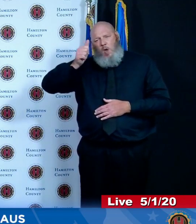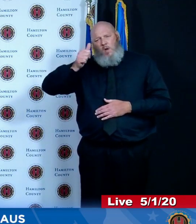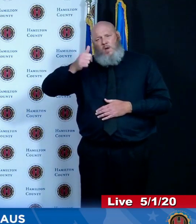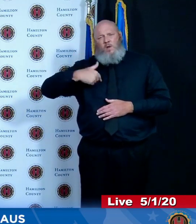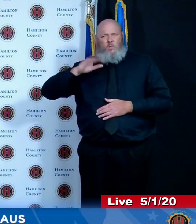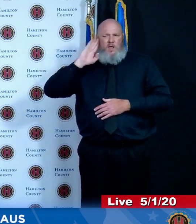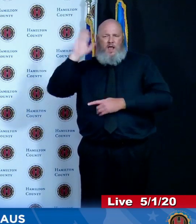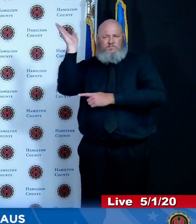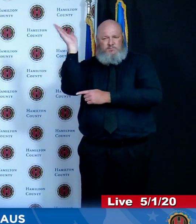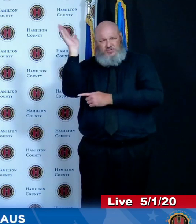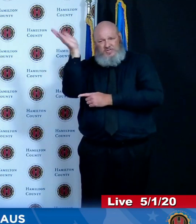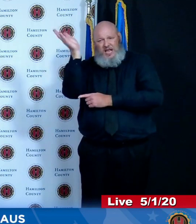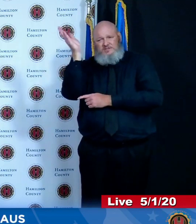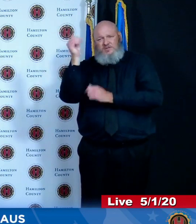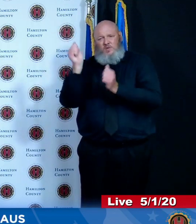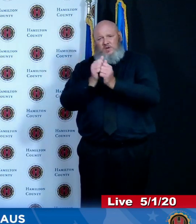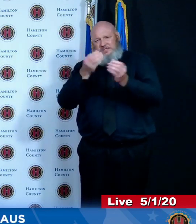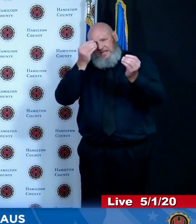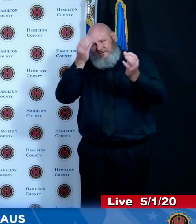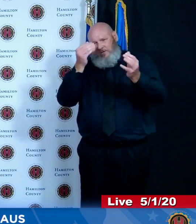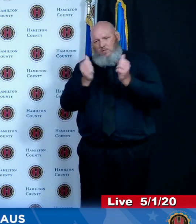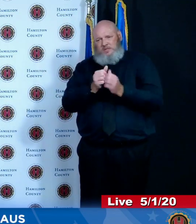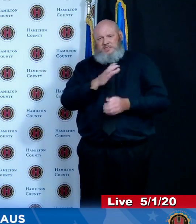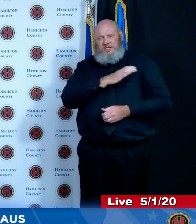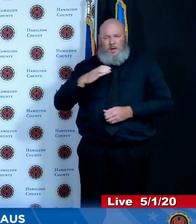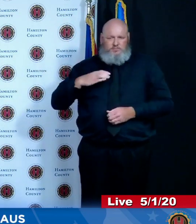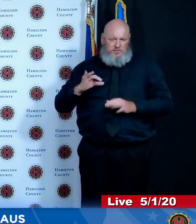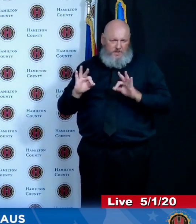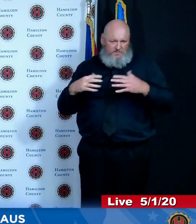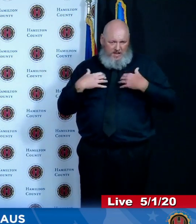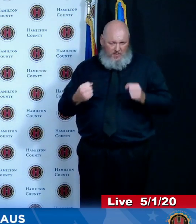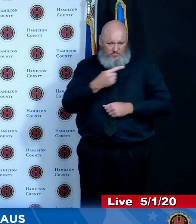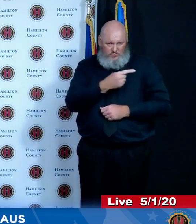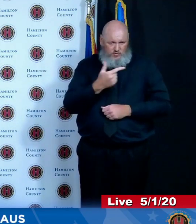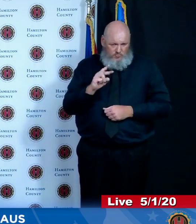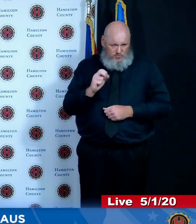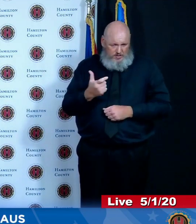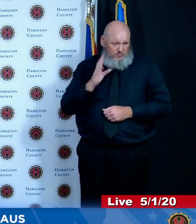probably have the same question both as business owners but also as patrons of